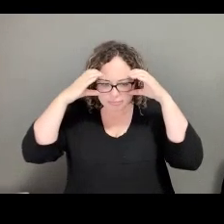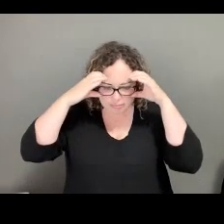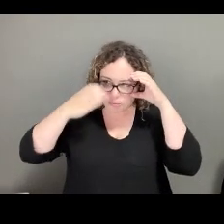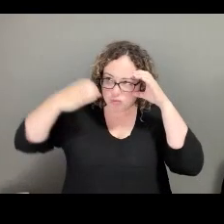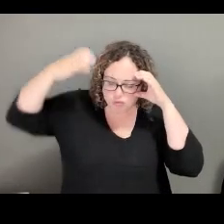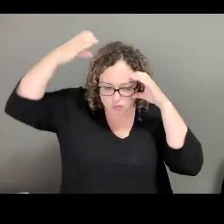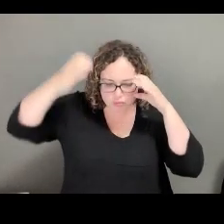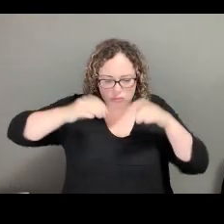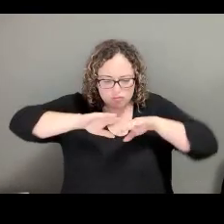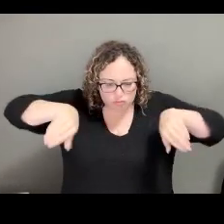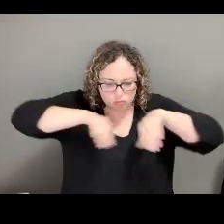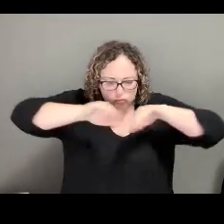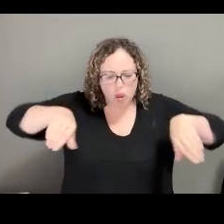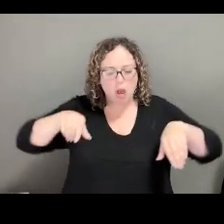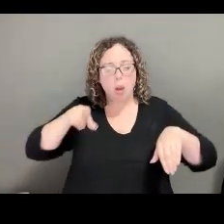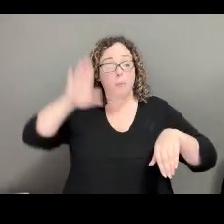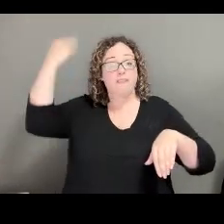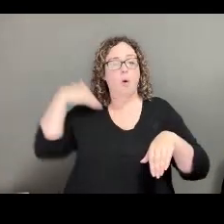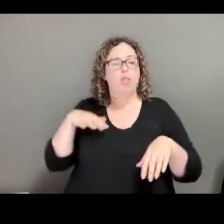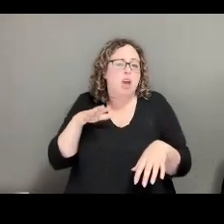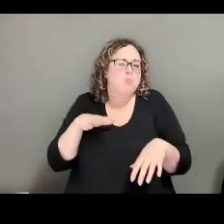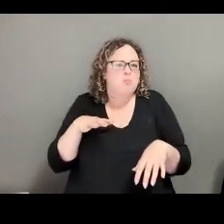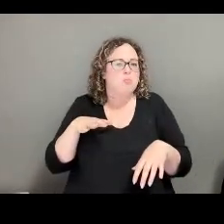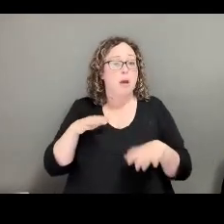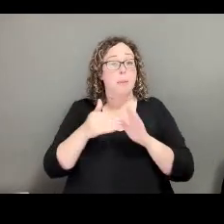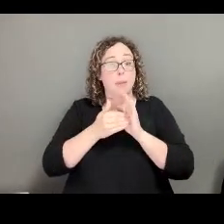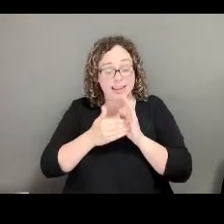the water in the second photo that, it's amazing.